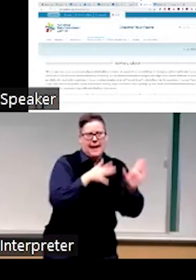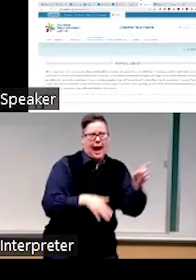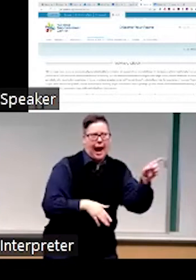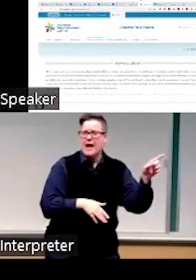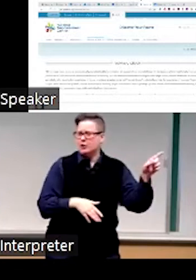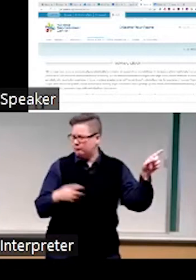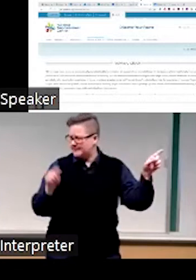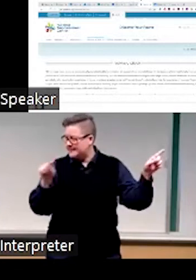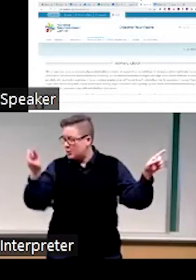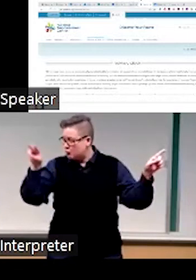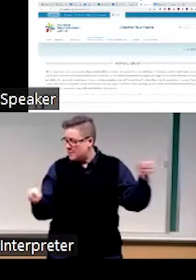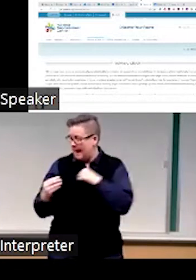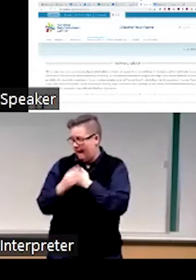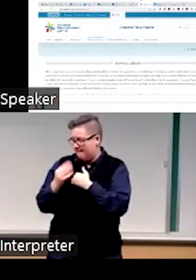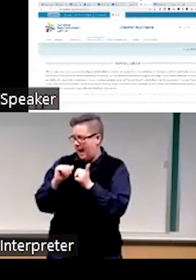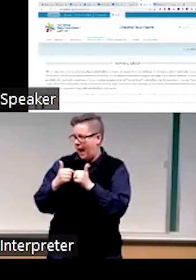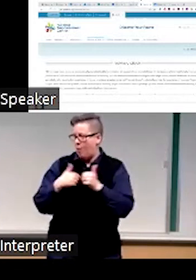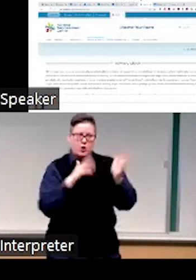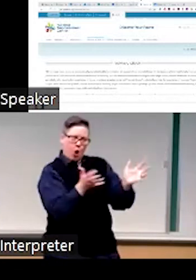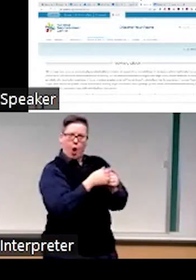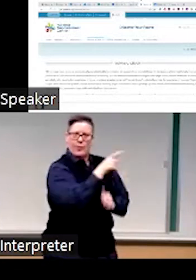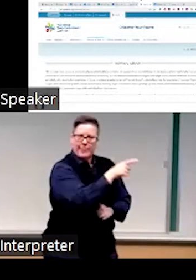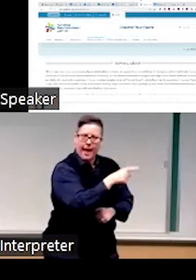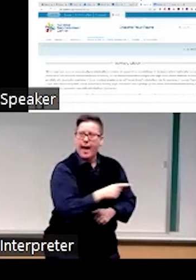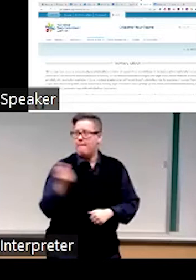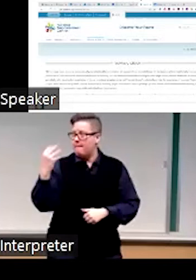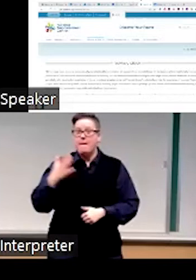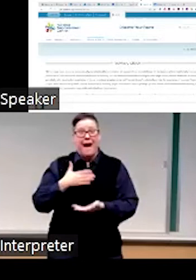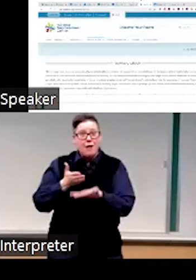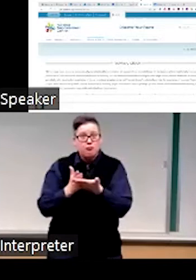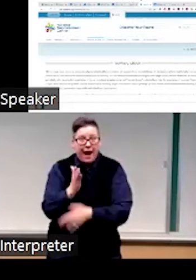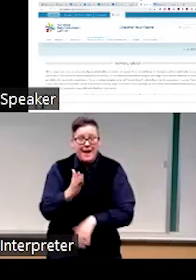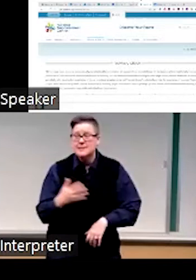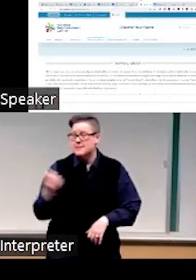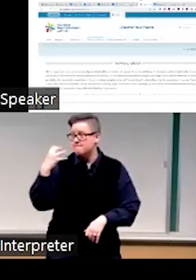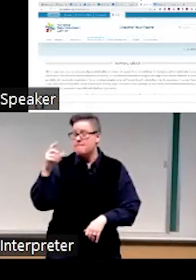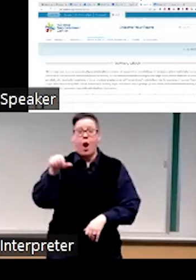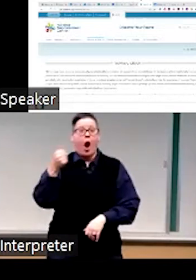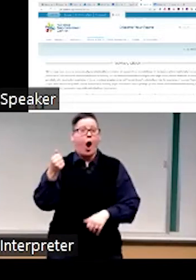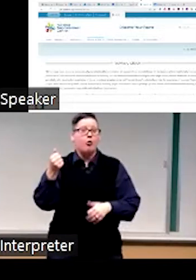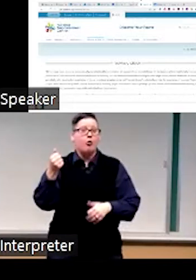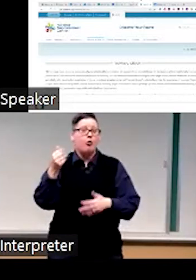or their rights being taken provides resources for Alternatives perspectives to treatment so